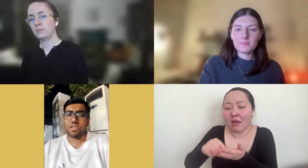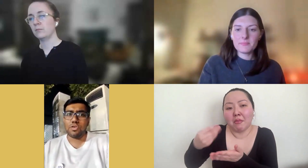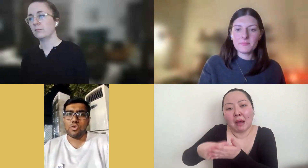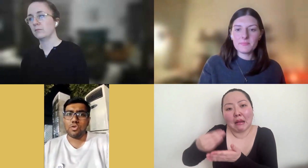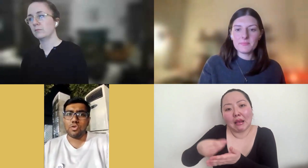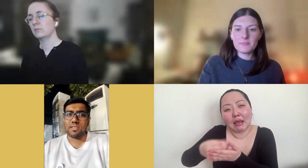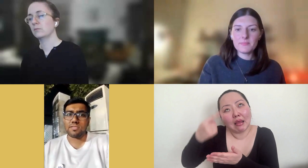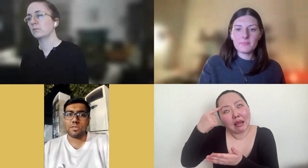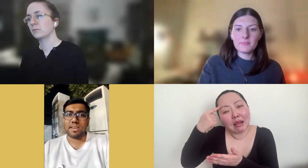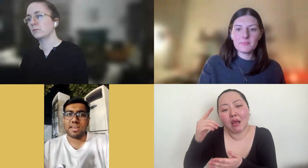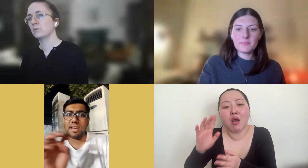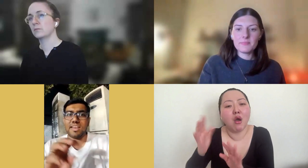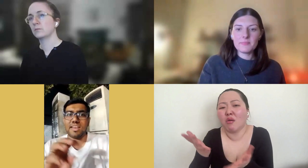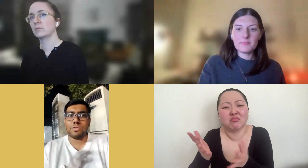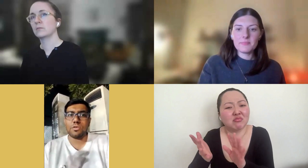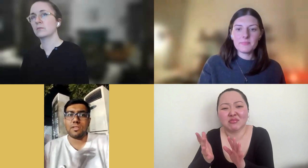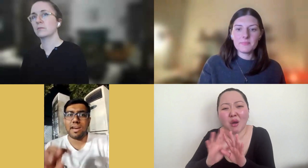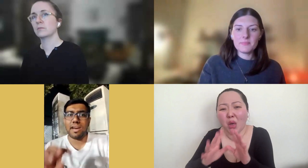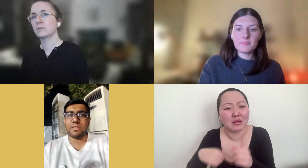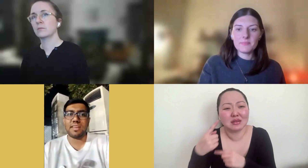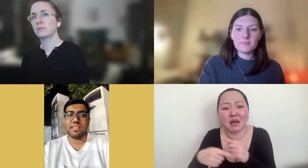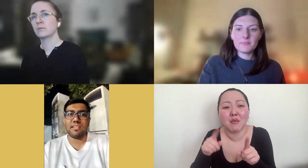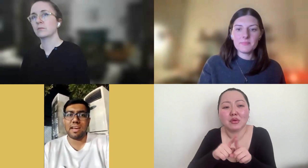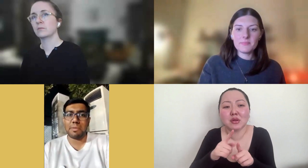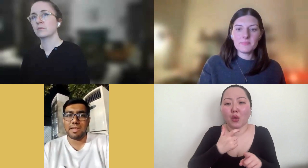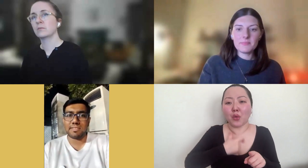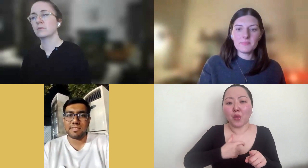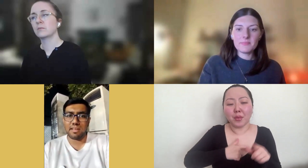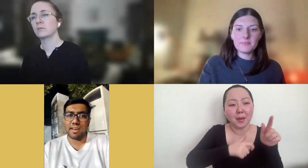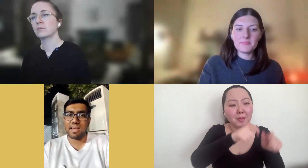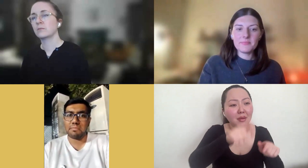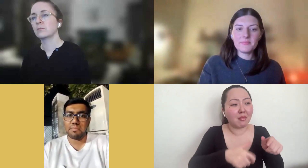is also the human resource that connects you to the right person at the right place at the right